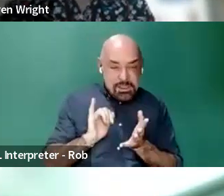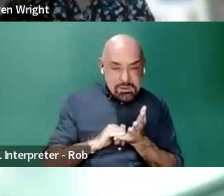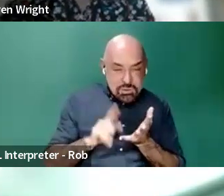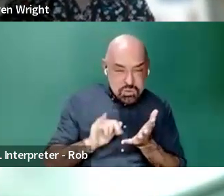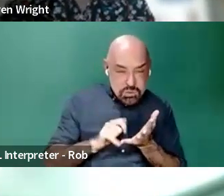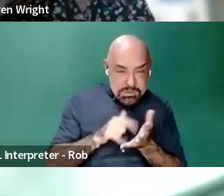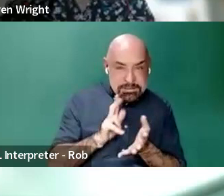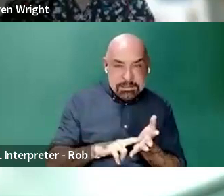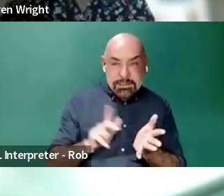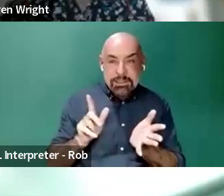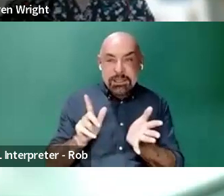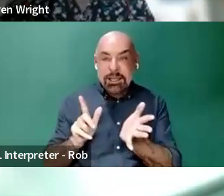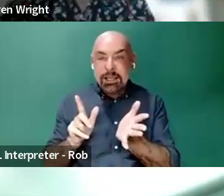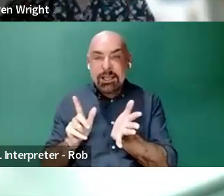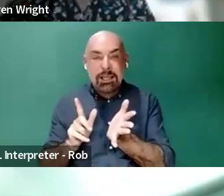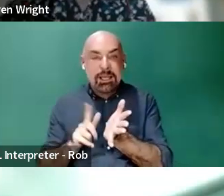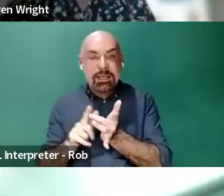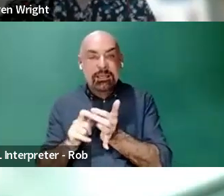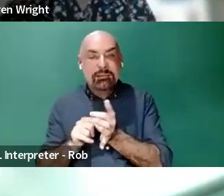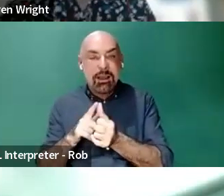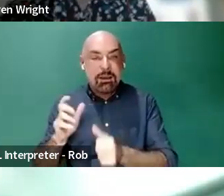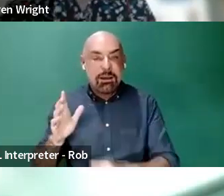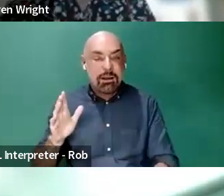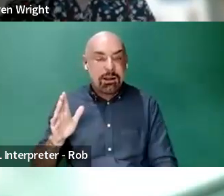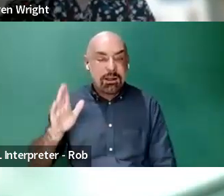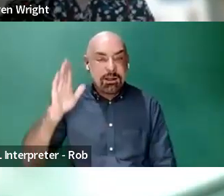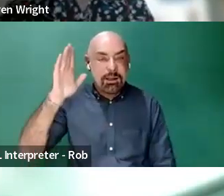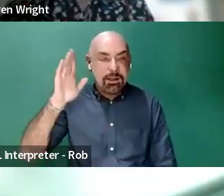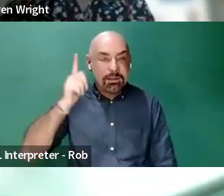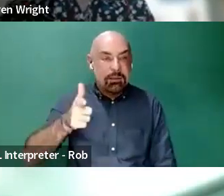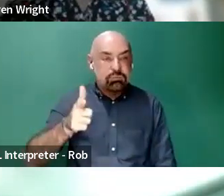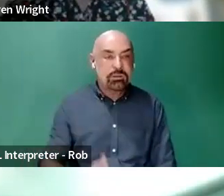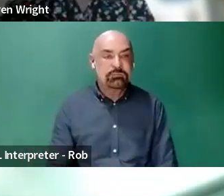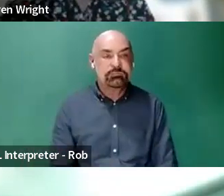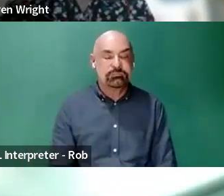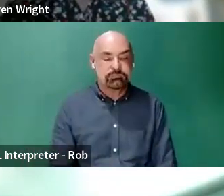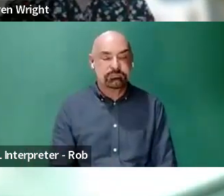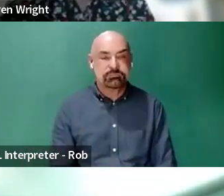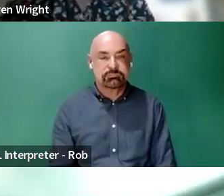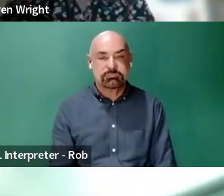got her hand up, so she can put on the camera and ask the question directly. She had her hand up,